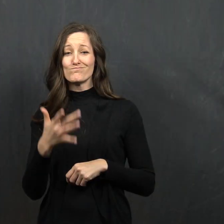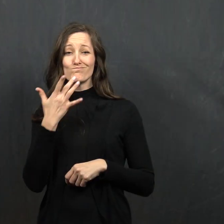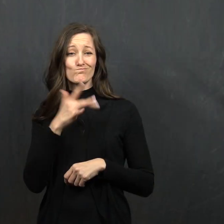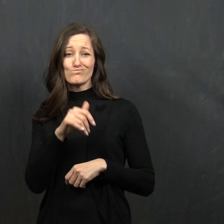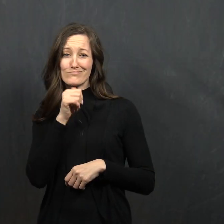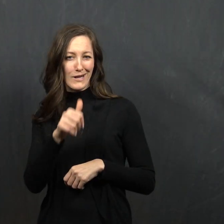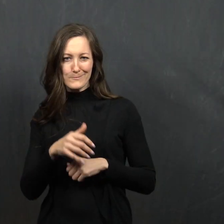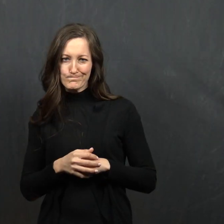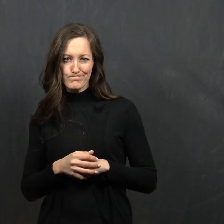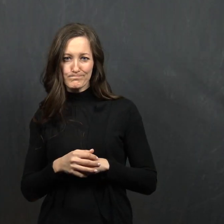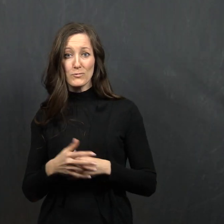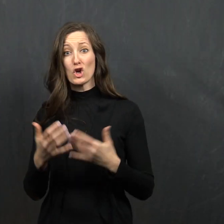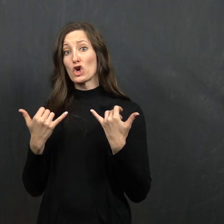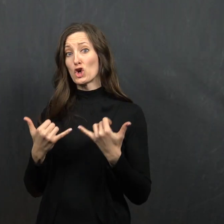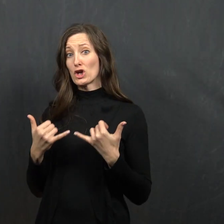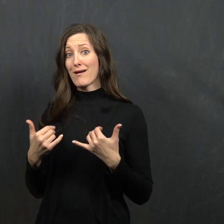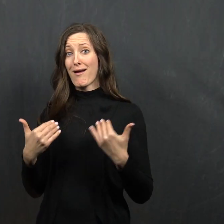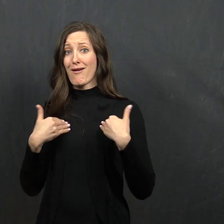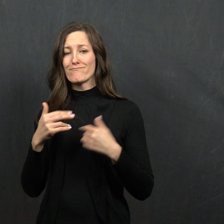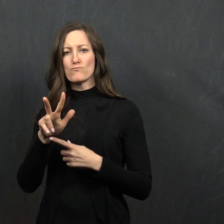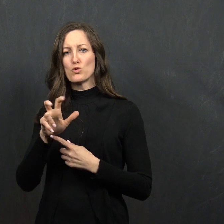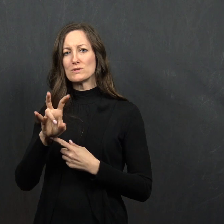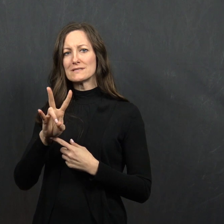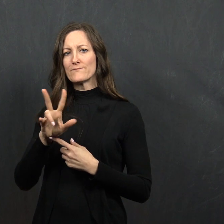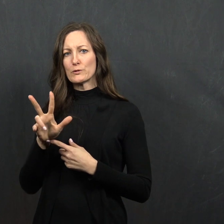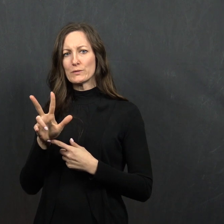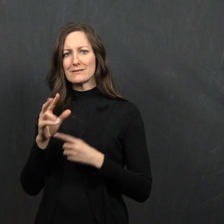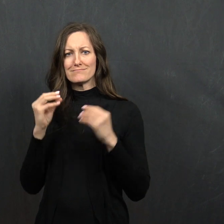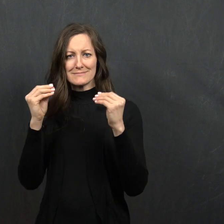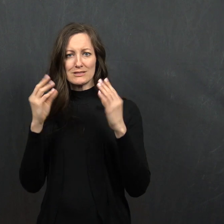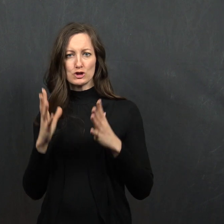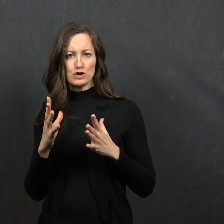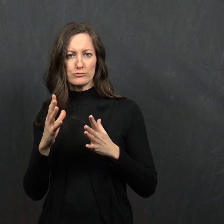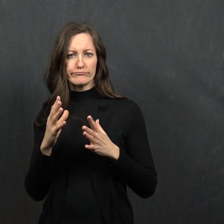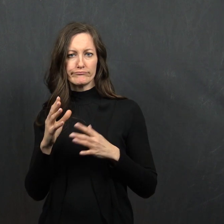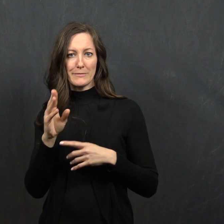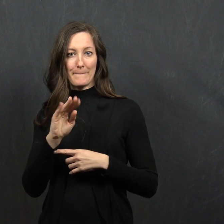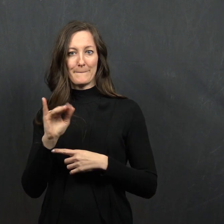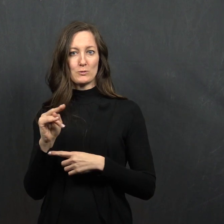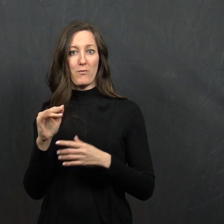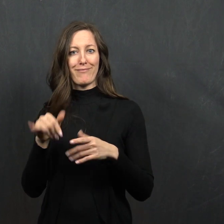Unfortunately, no. There are currently 373 teachers in Minnesota